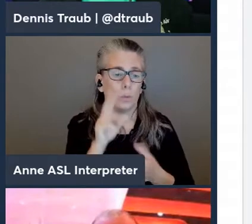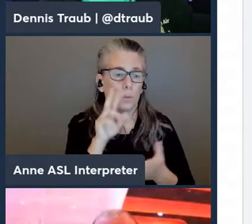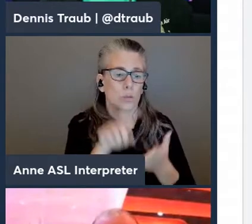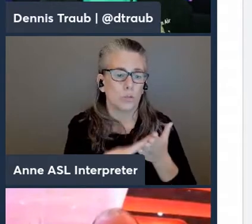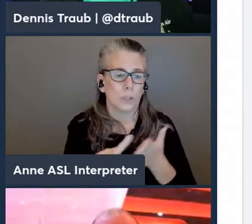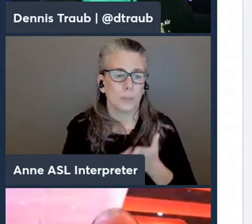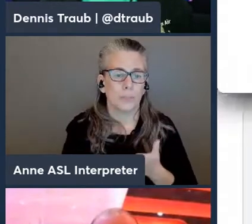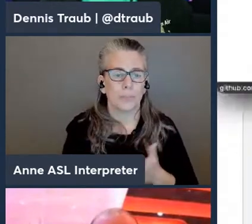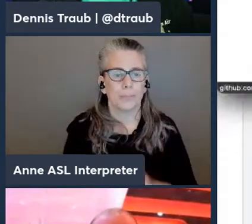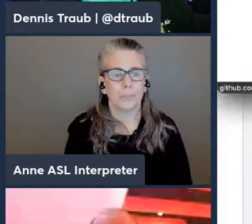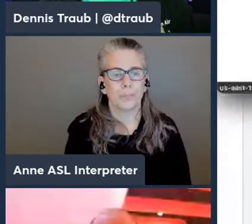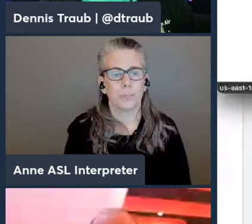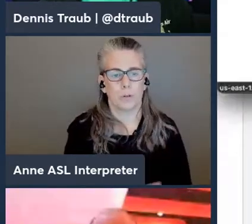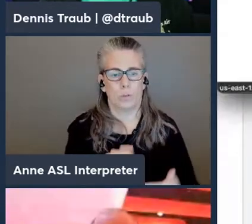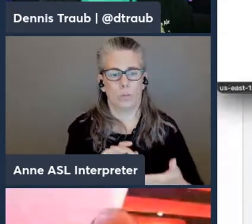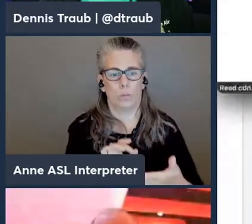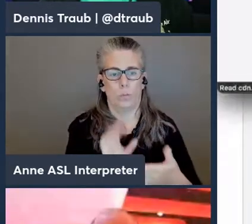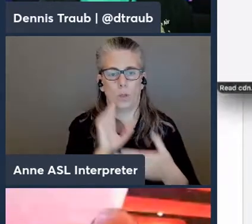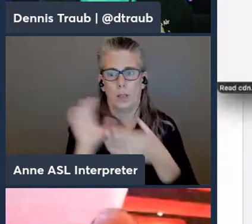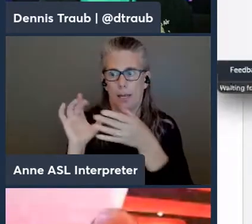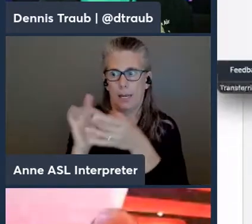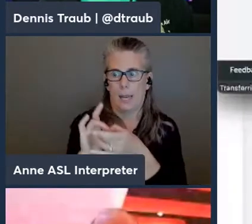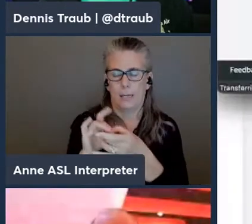So I'm going to go and connect to my GitHub account.